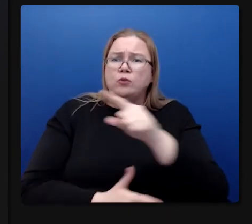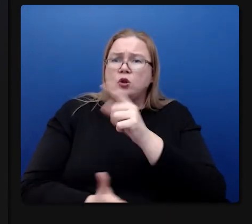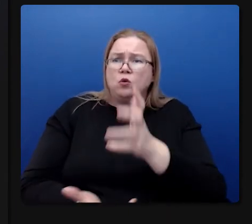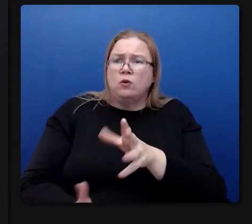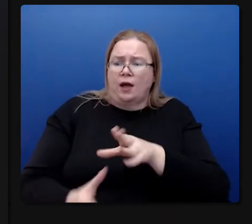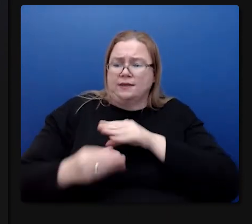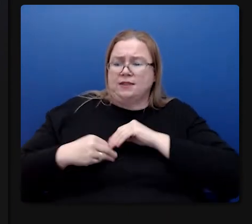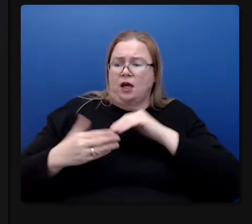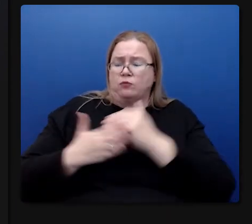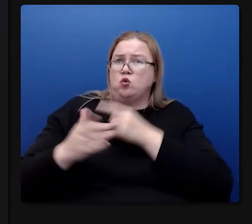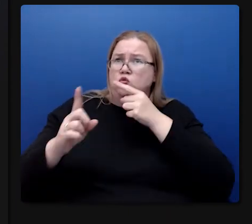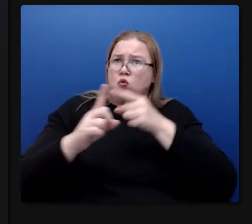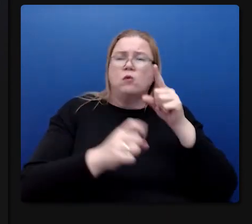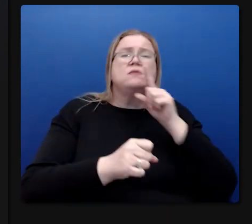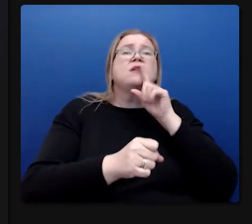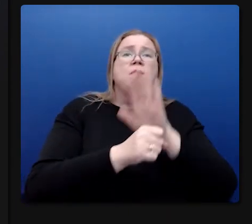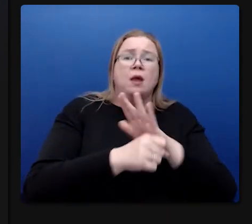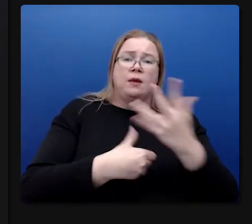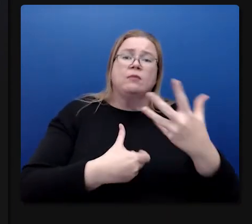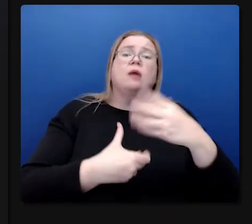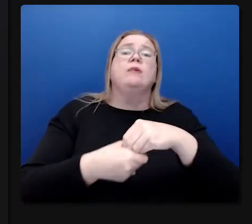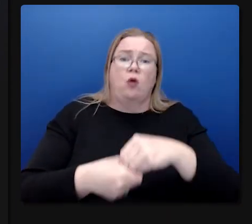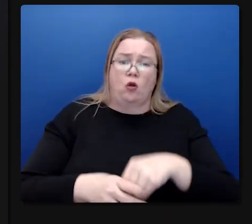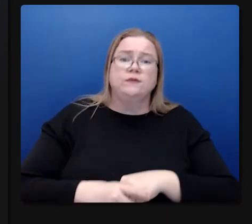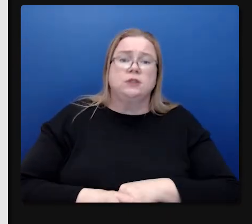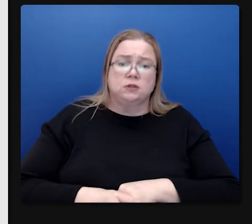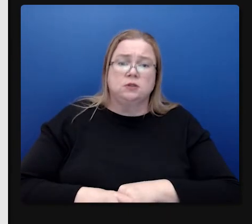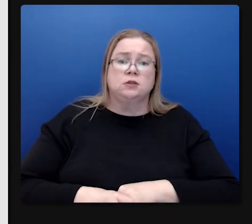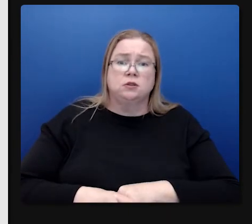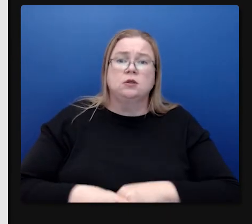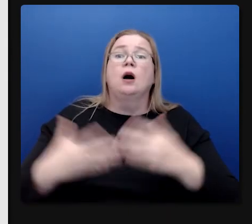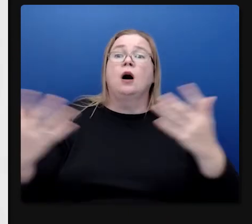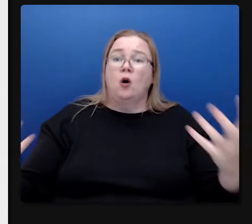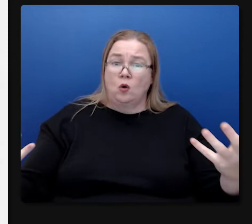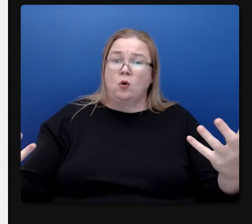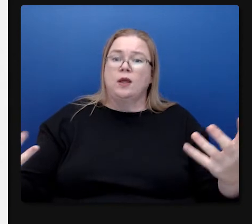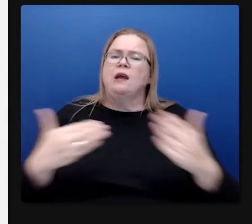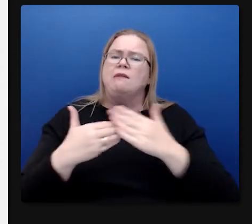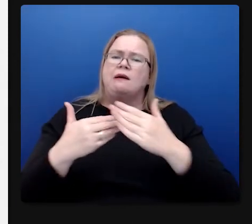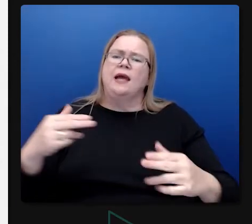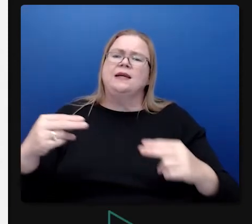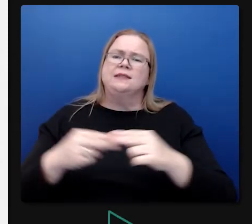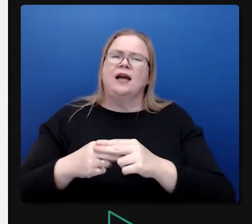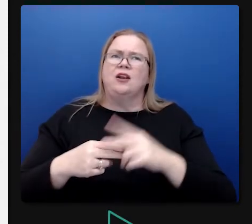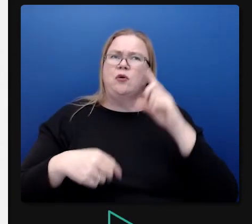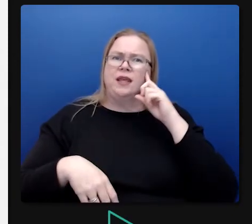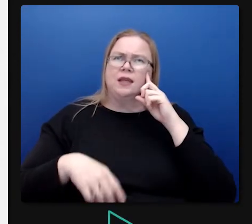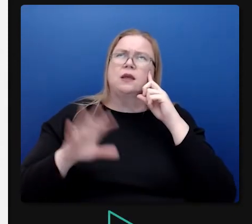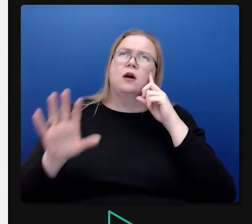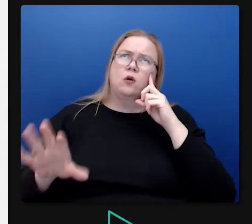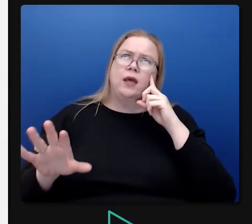and have the education to get involved. For the next slide, you're probably thinking